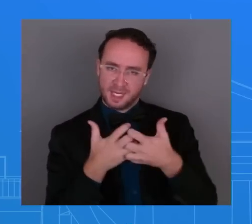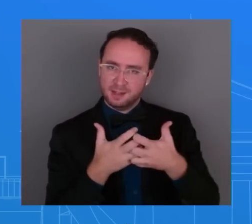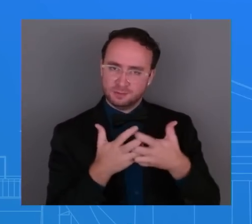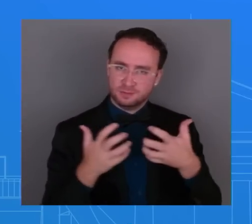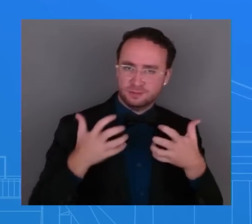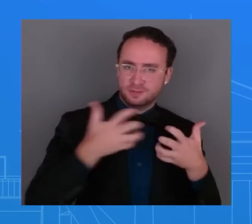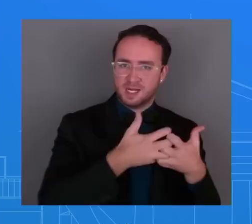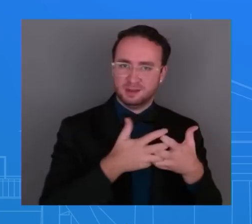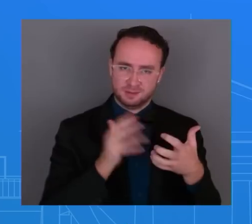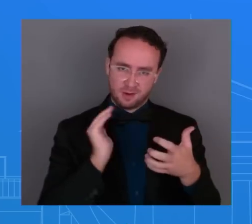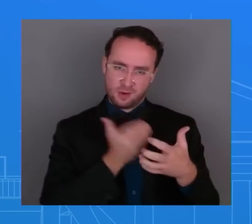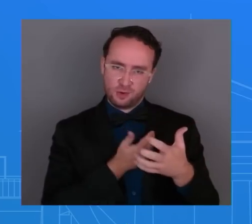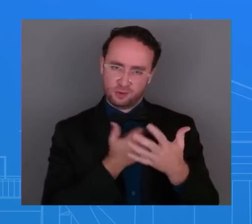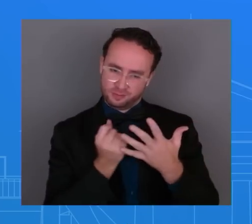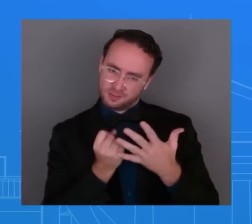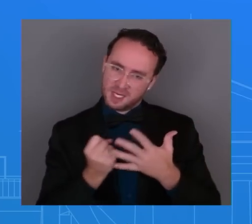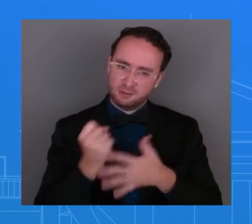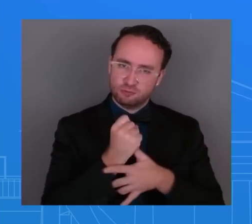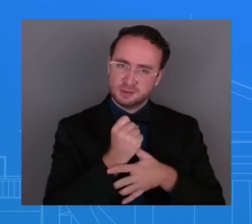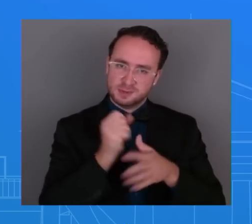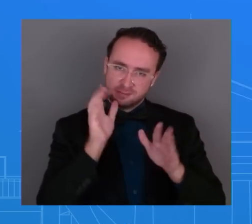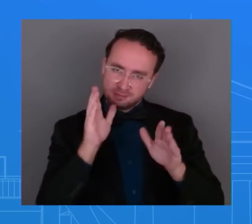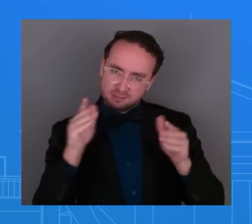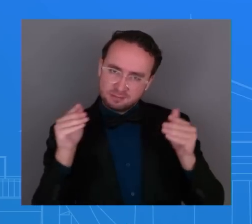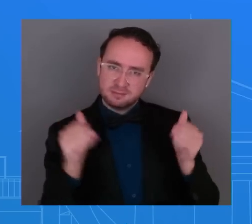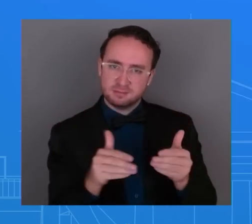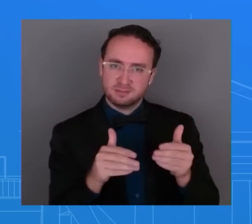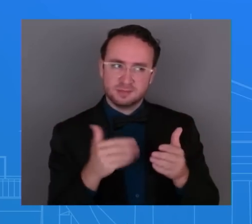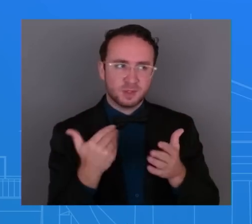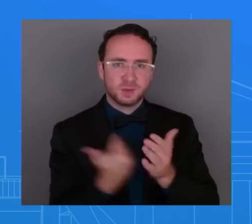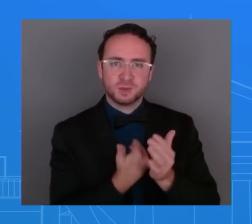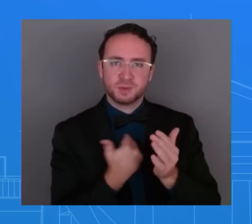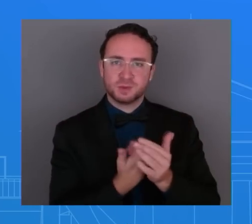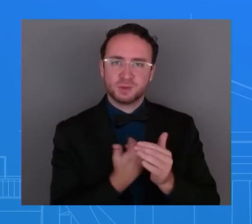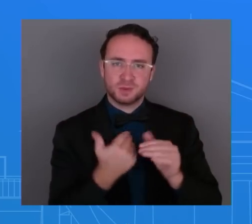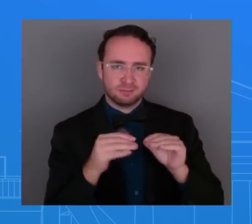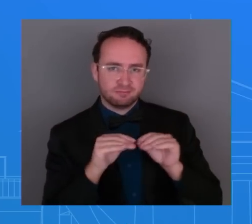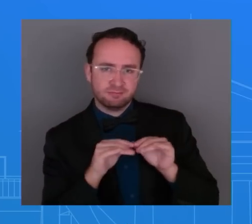And so, we look forward to continuing to expand our critical and critically important partnership